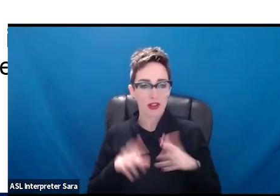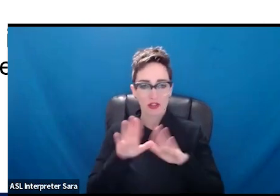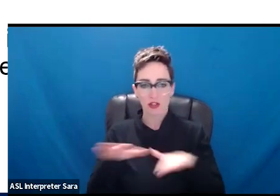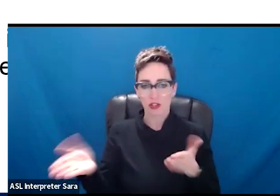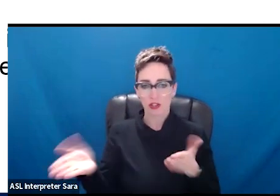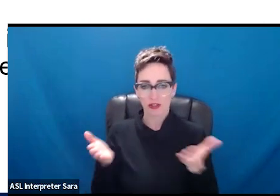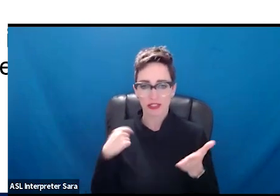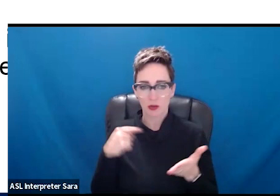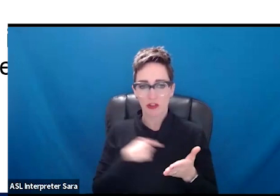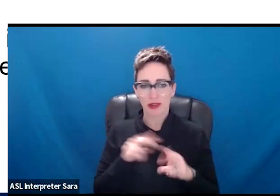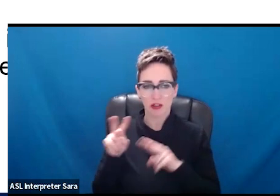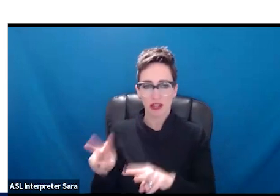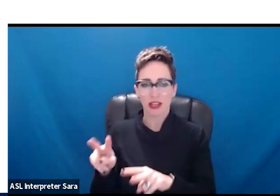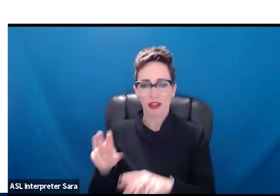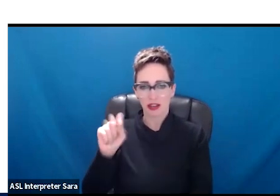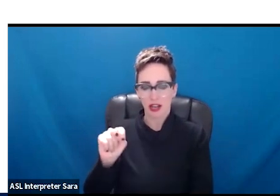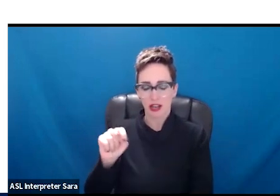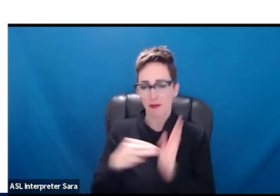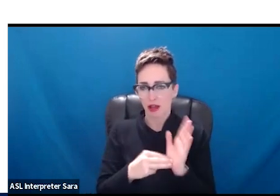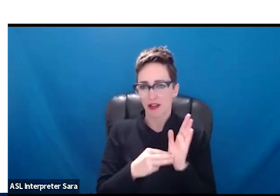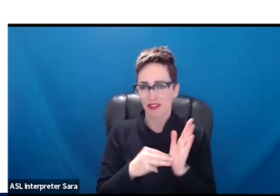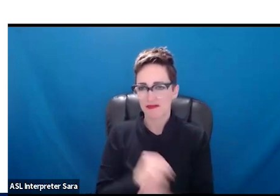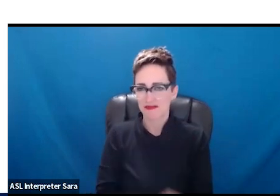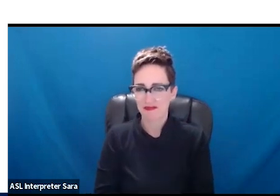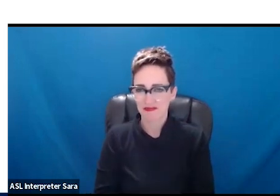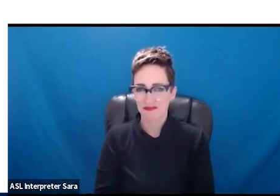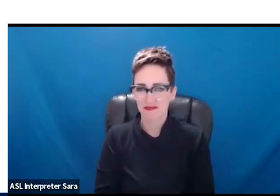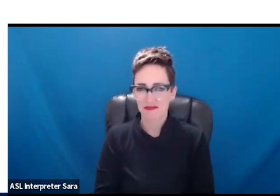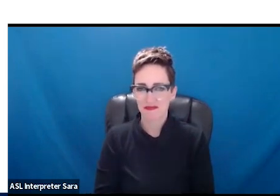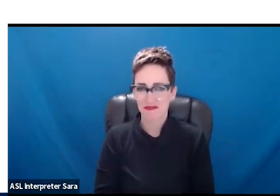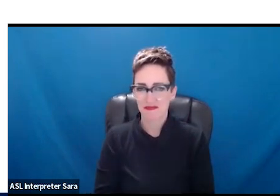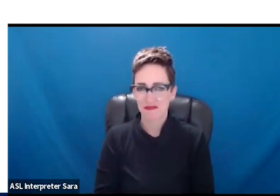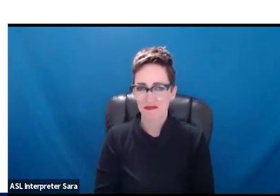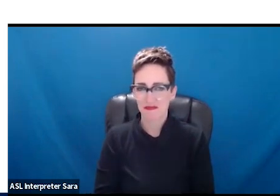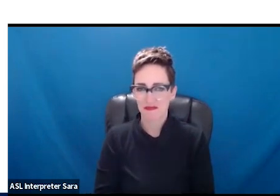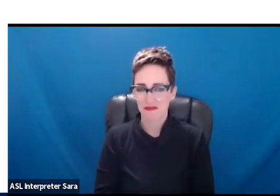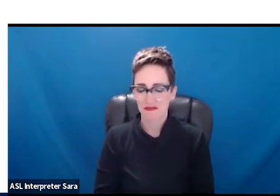Next slide Peer support and recovery.